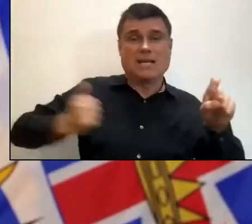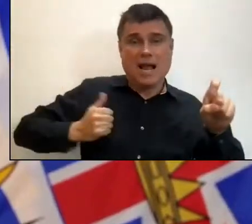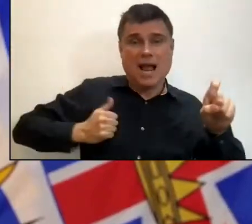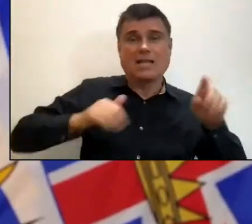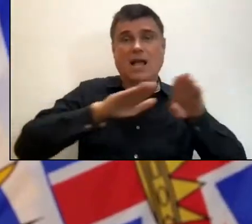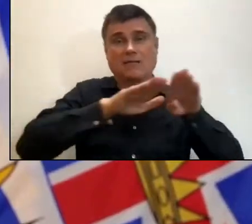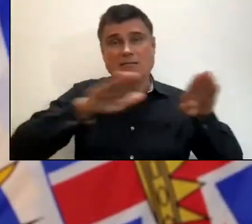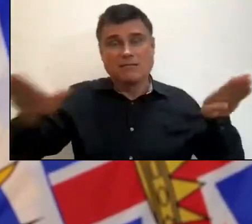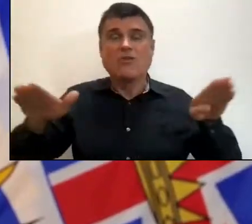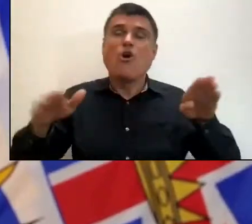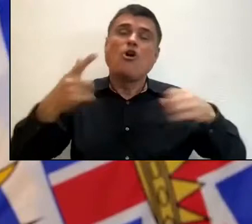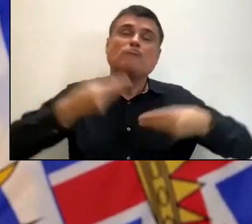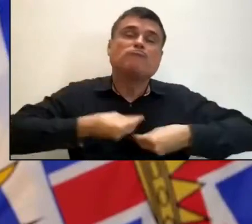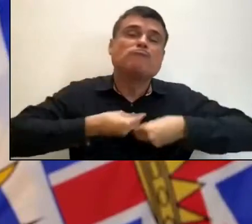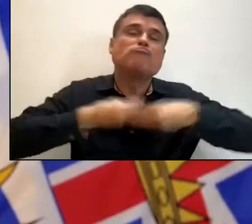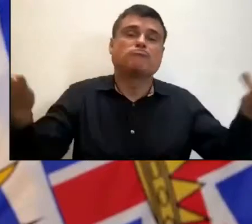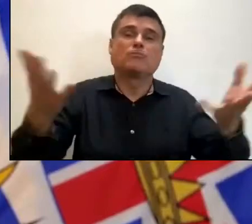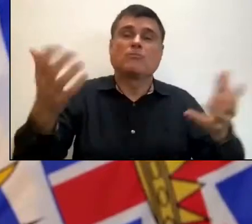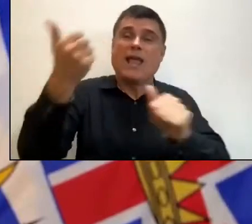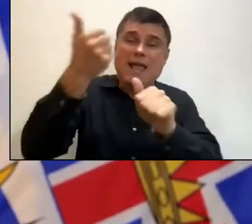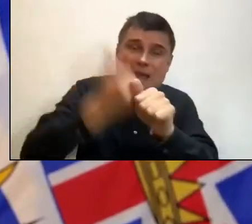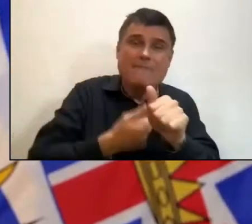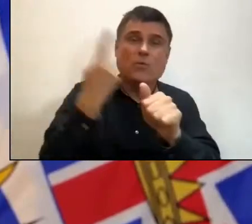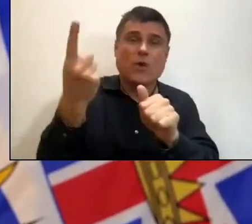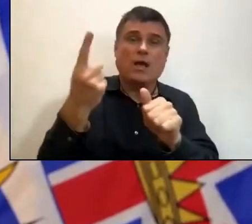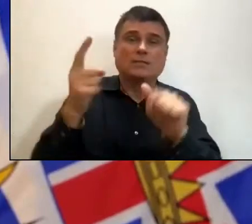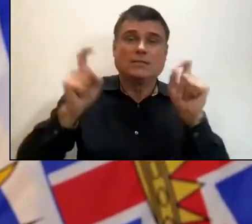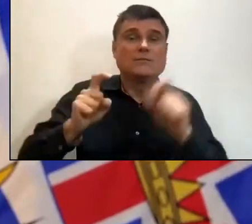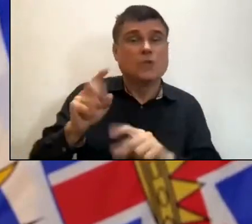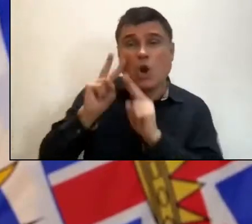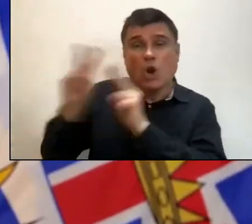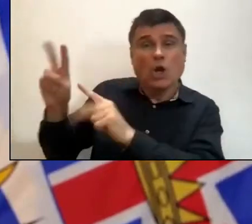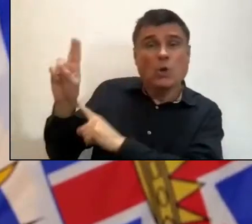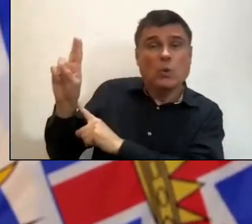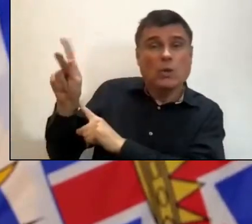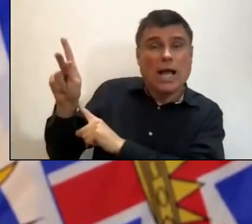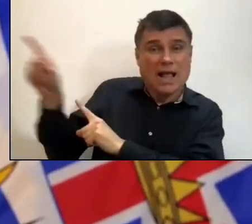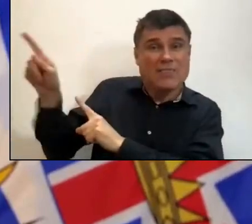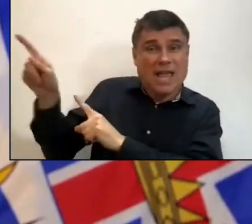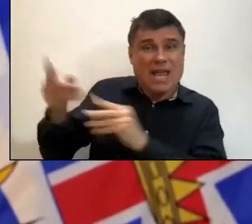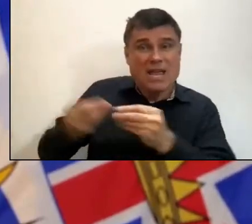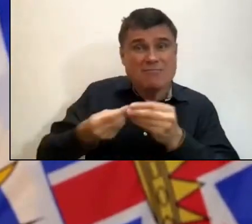for example, where they provide